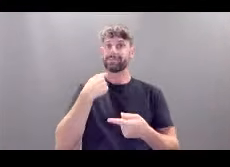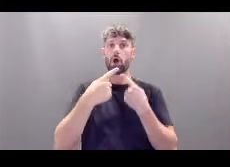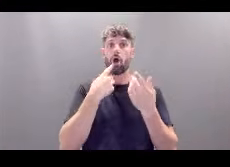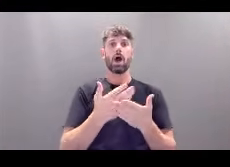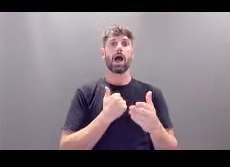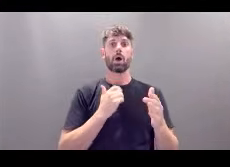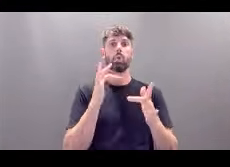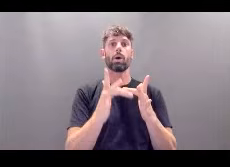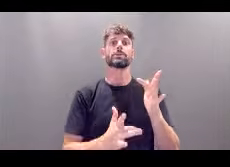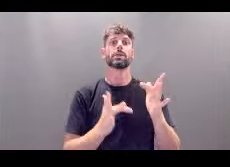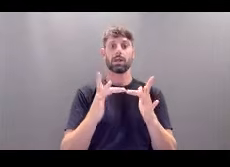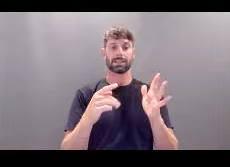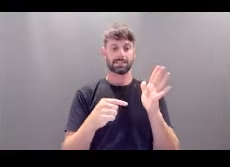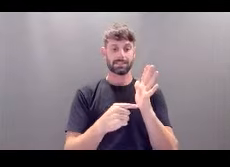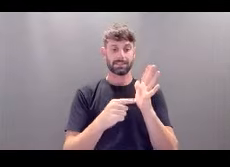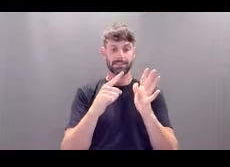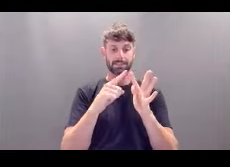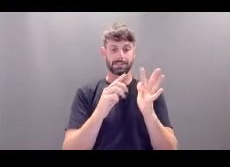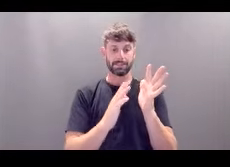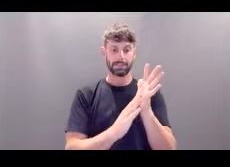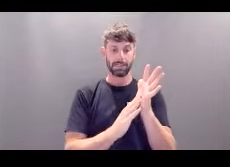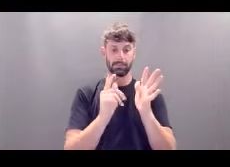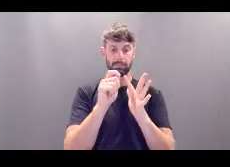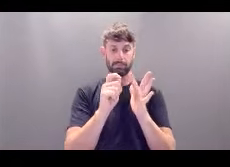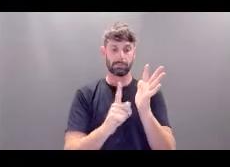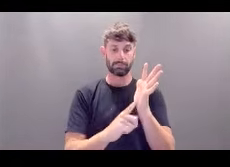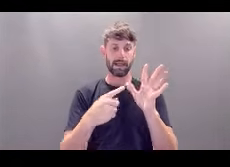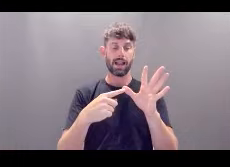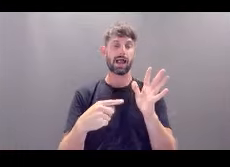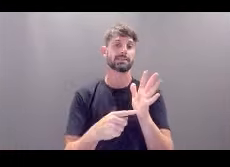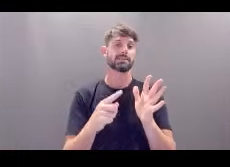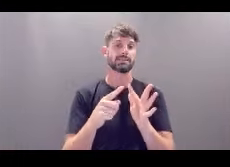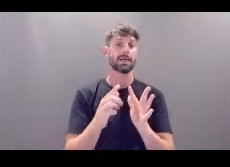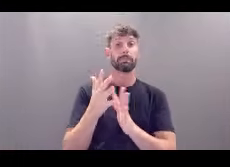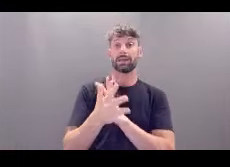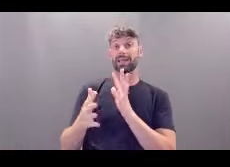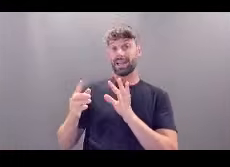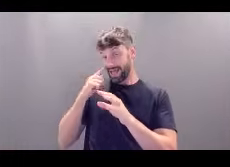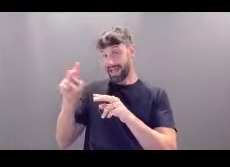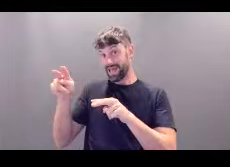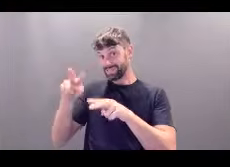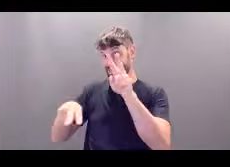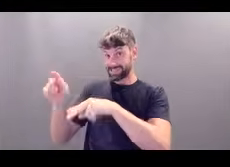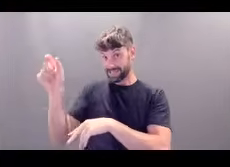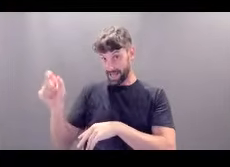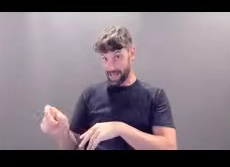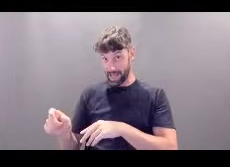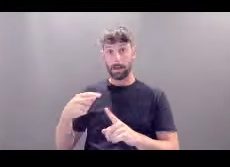And these templates are designed to help assessors and participants provide the correct information to